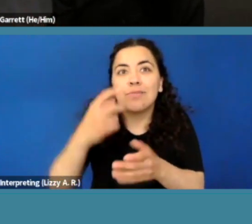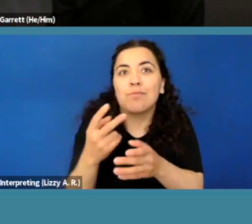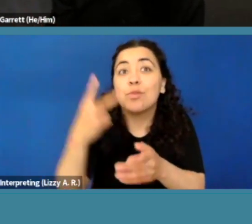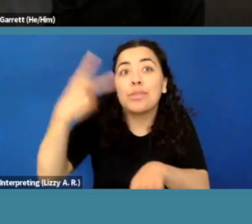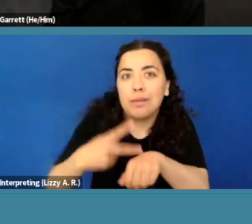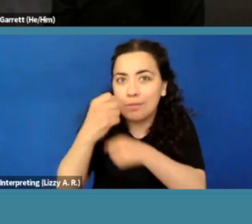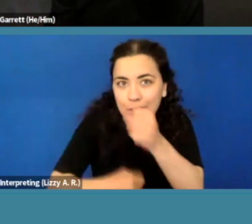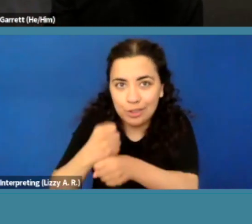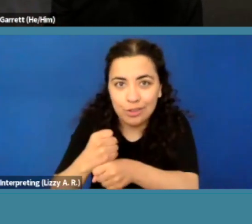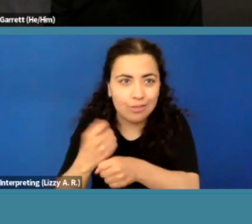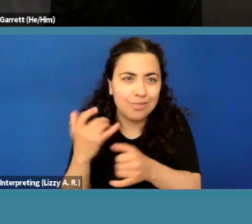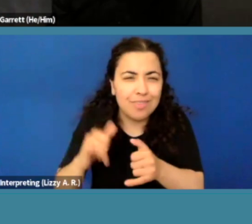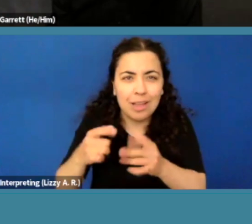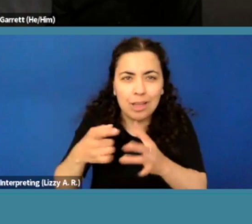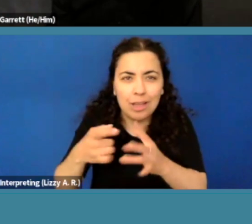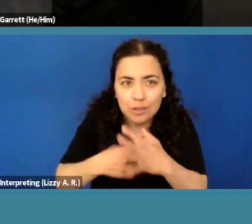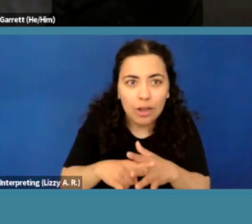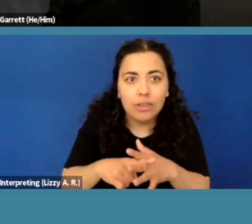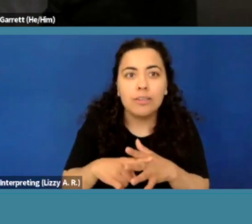So build it and they will come. Next slide, please.